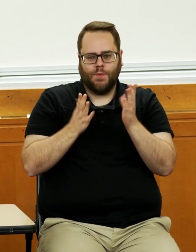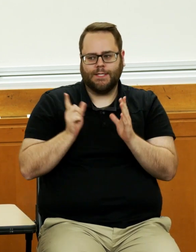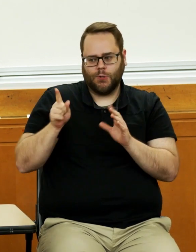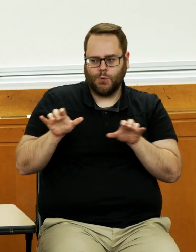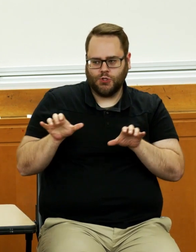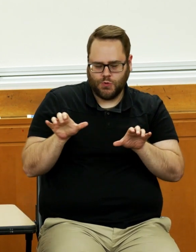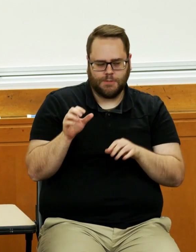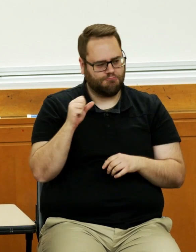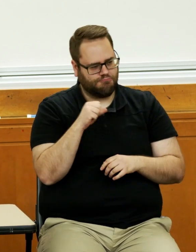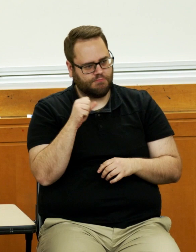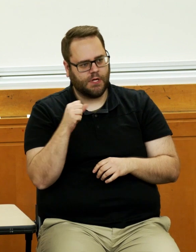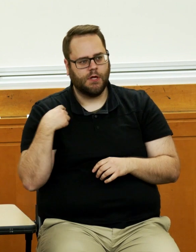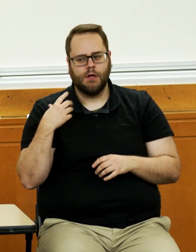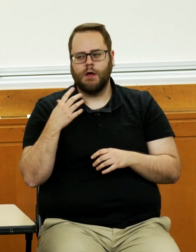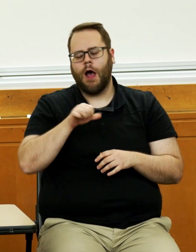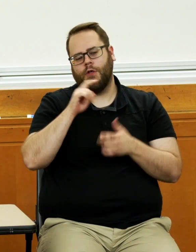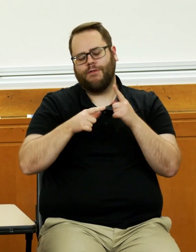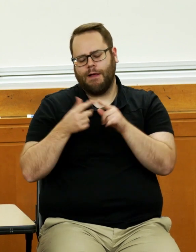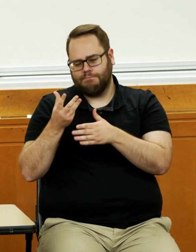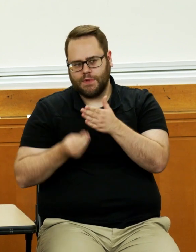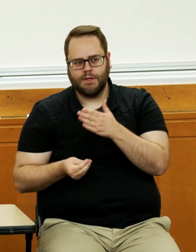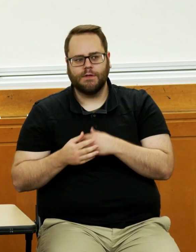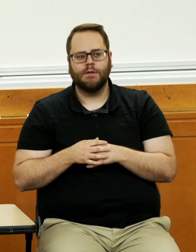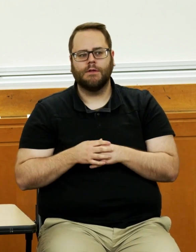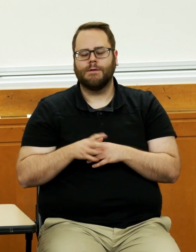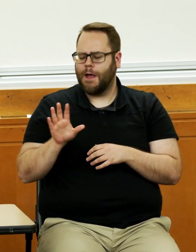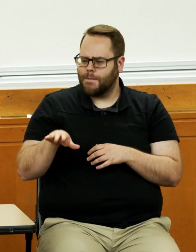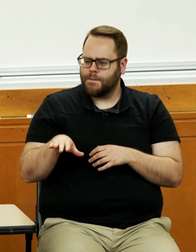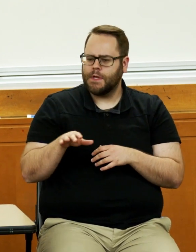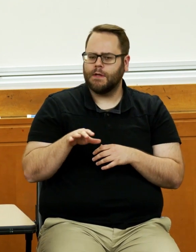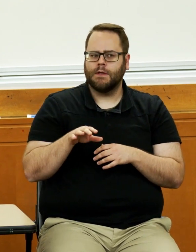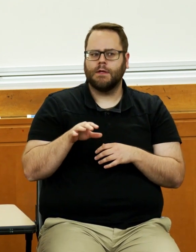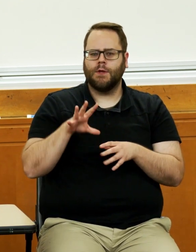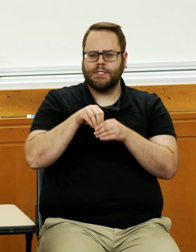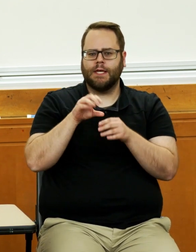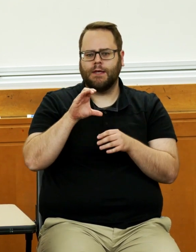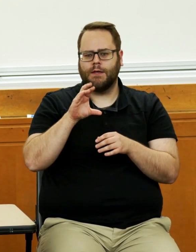And we just lost another friend, I said, “Oh, he was in Crip Camp and you've seen Crip Camp?”